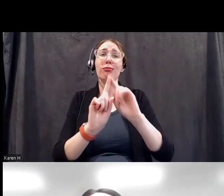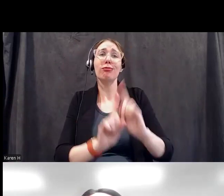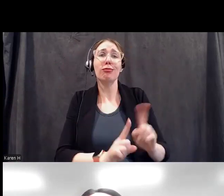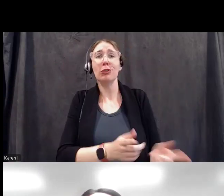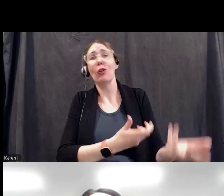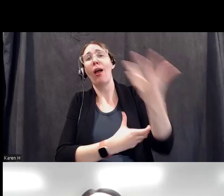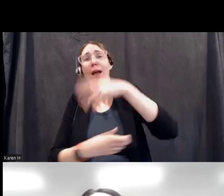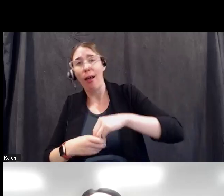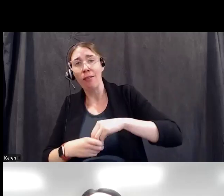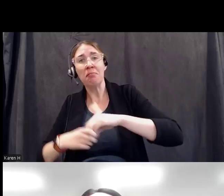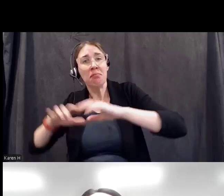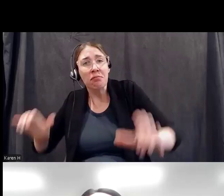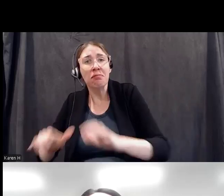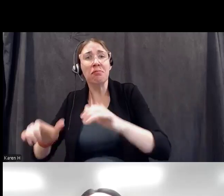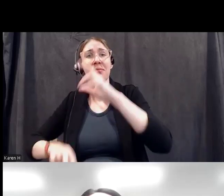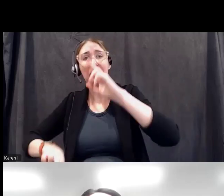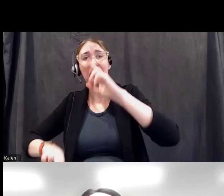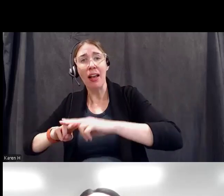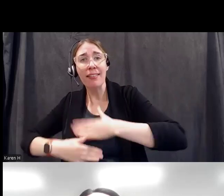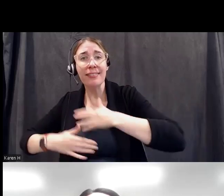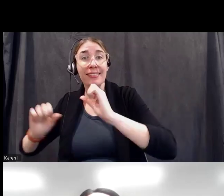These programs not only provide opportunities for physical